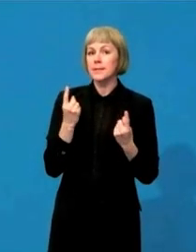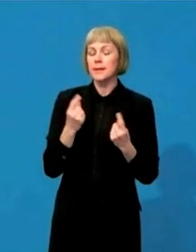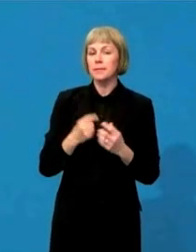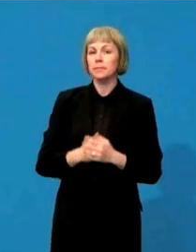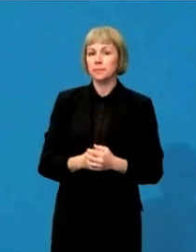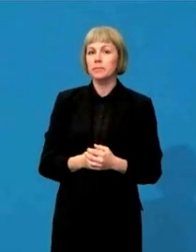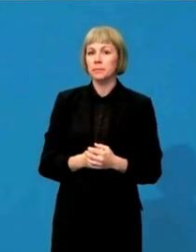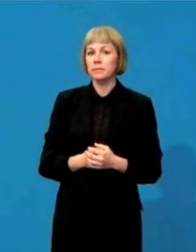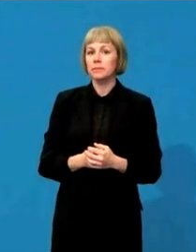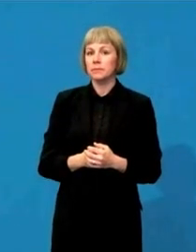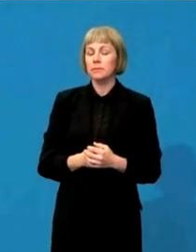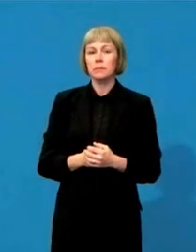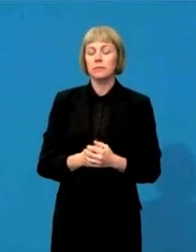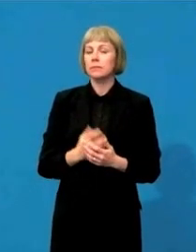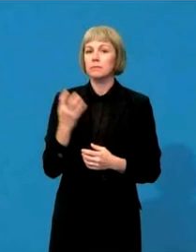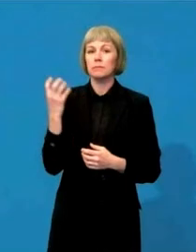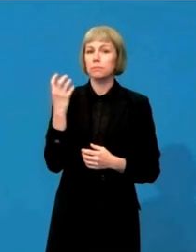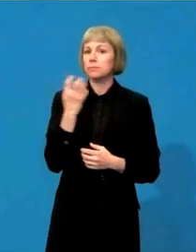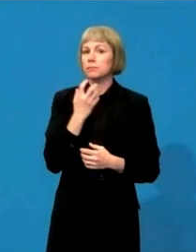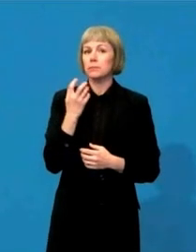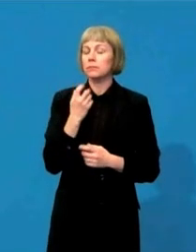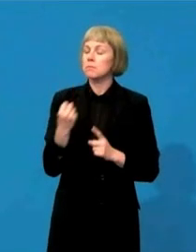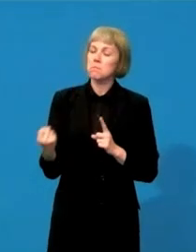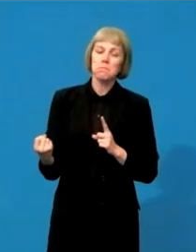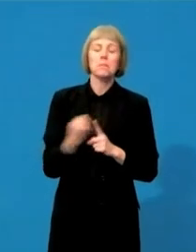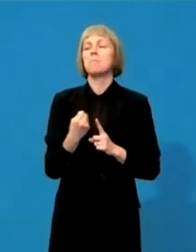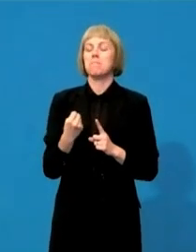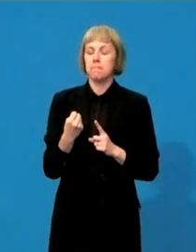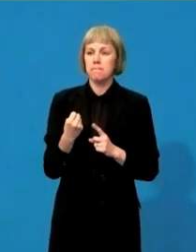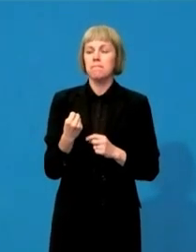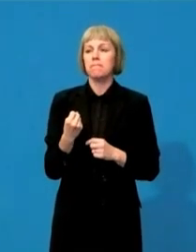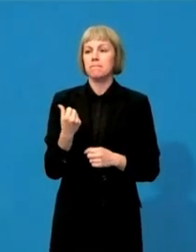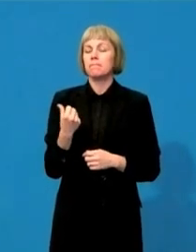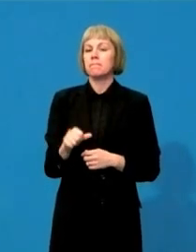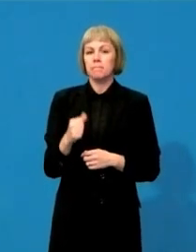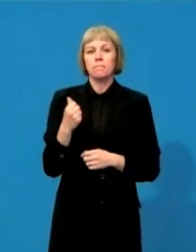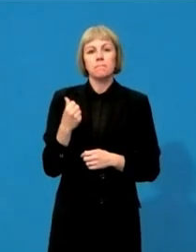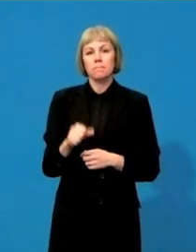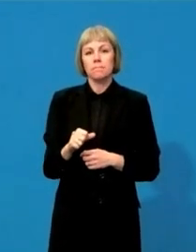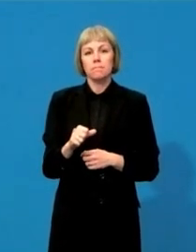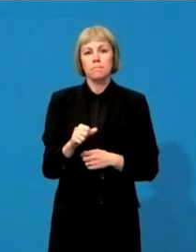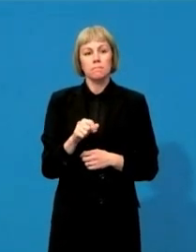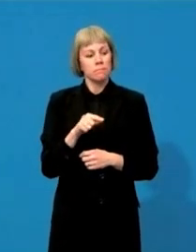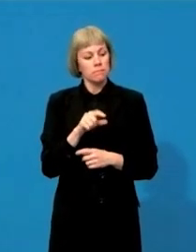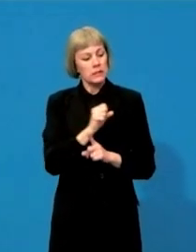And the realisation of that is very sobering, because you're still in that situation now.